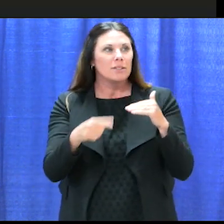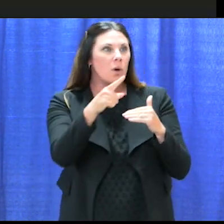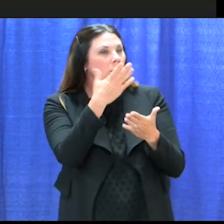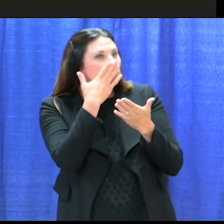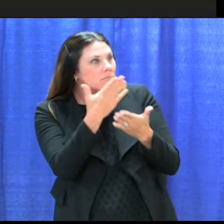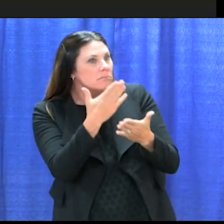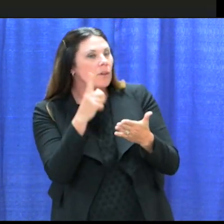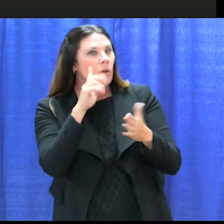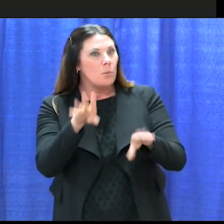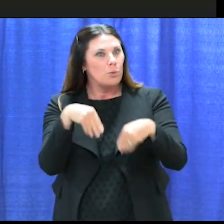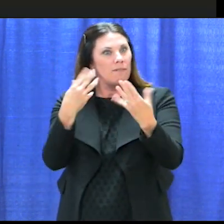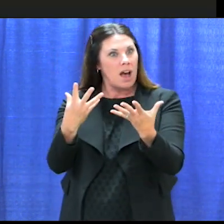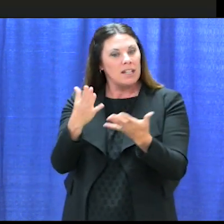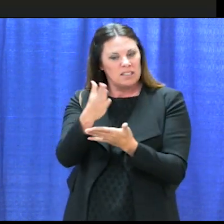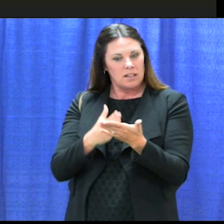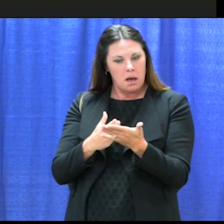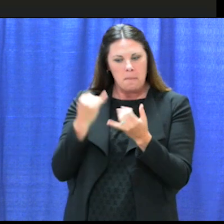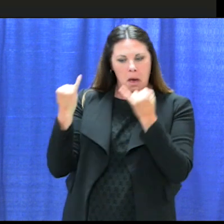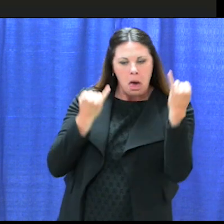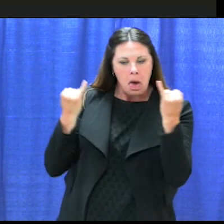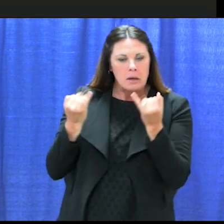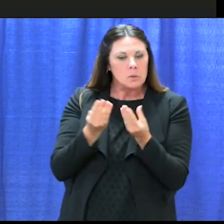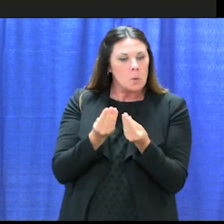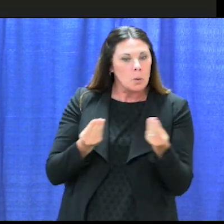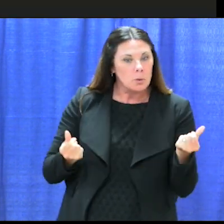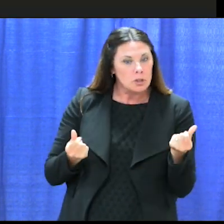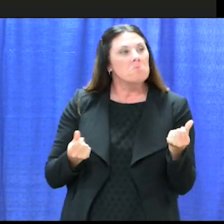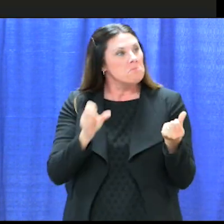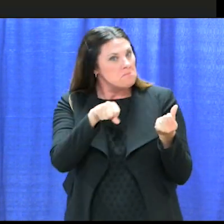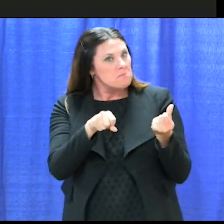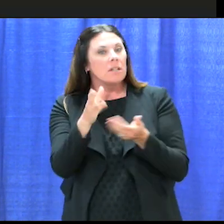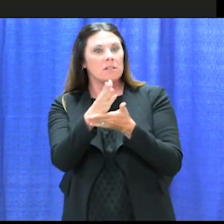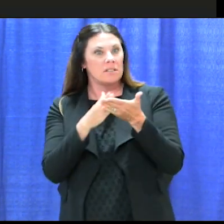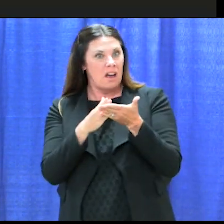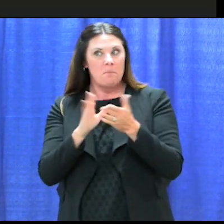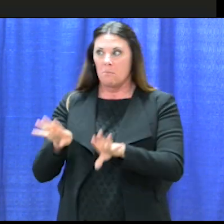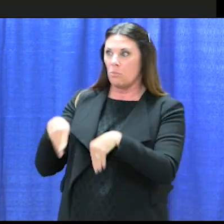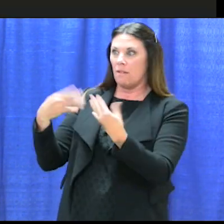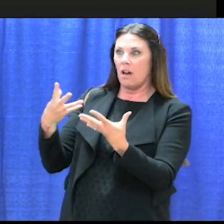Solutions have been advanced in rural California that would provide local private companies,